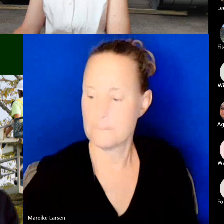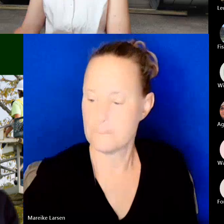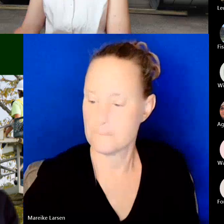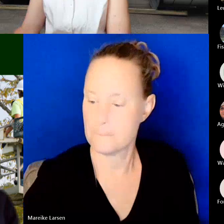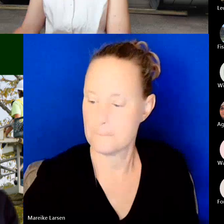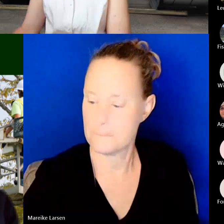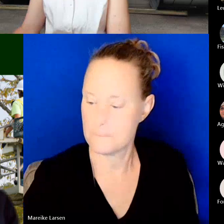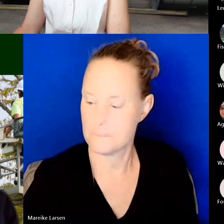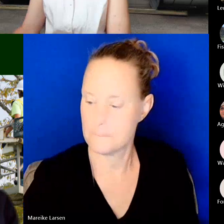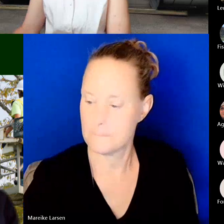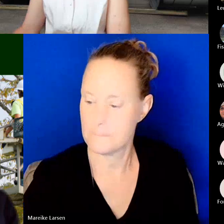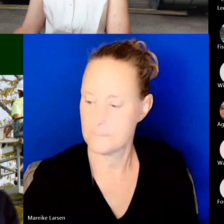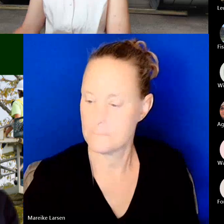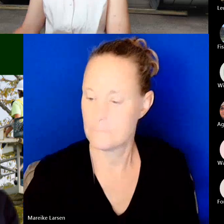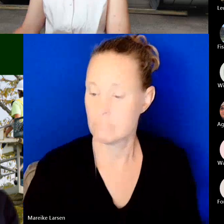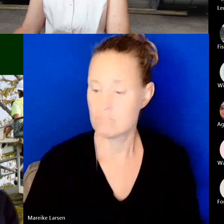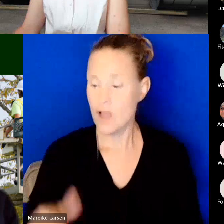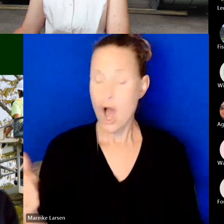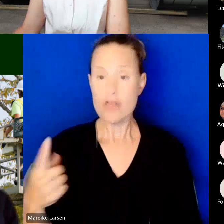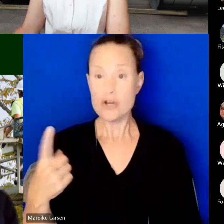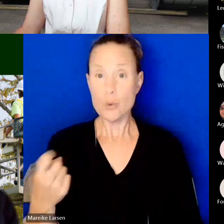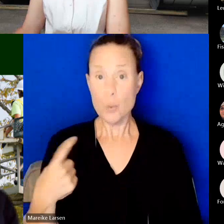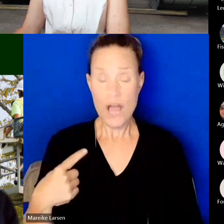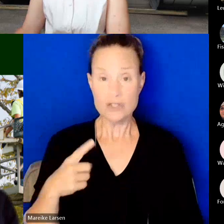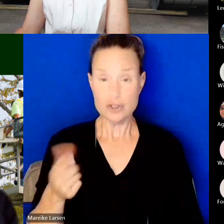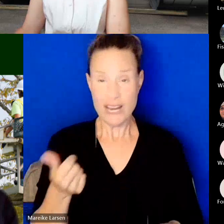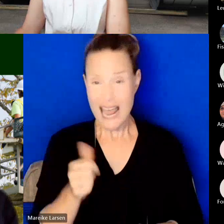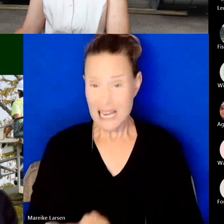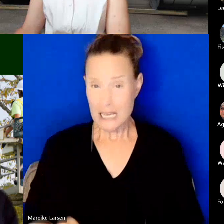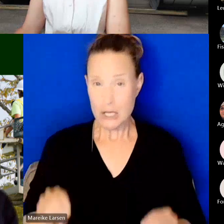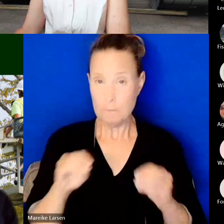Another question in the chat, has there been any further insight on